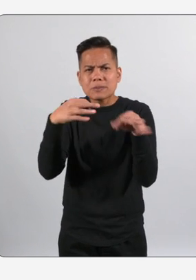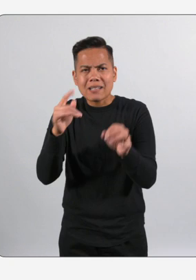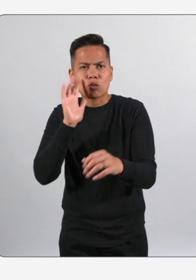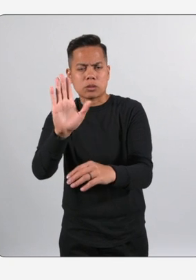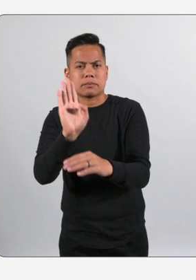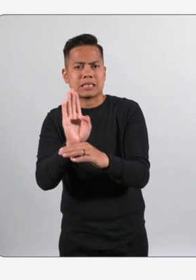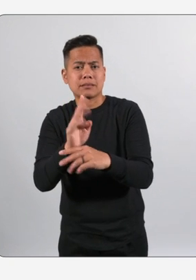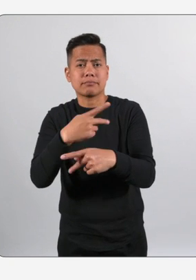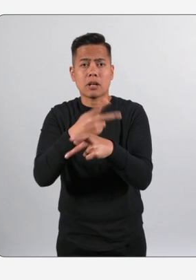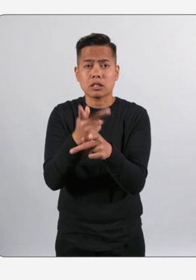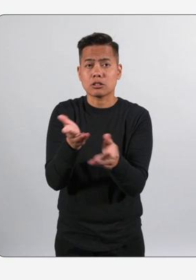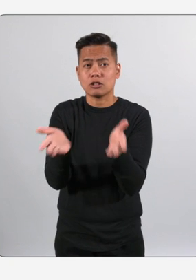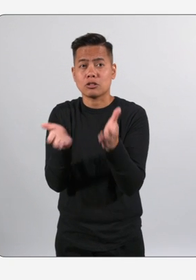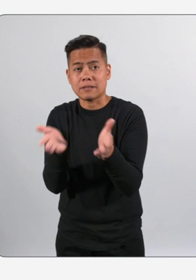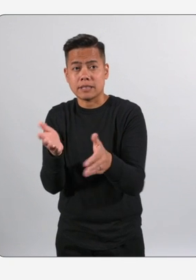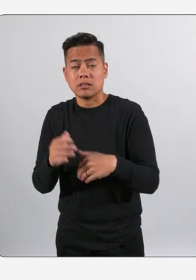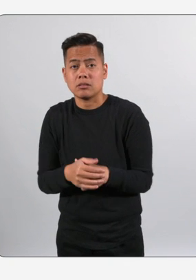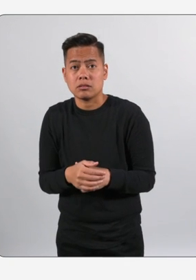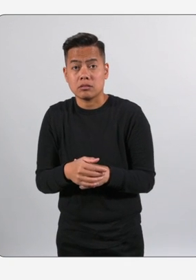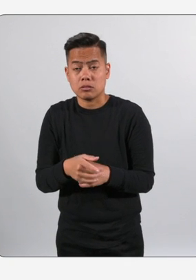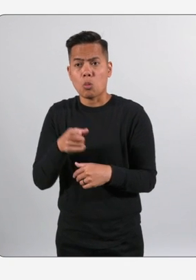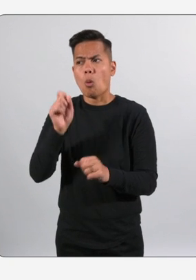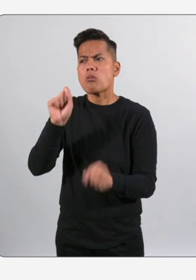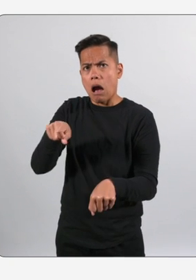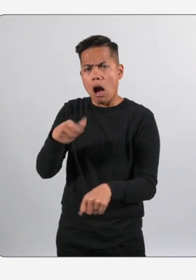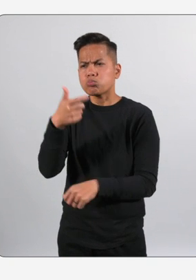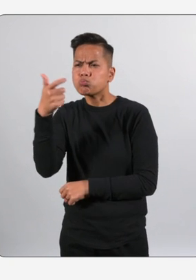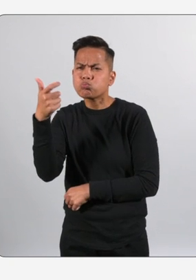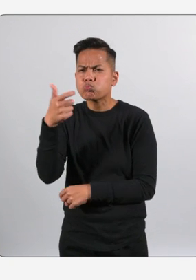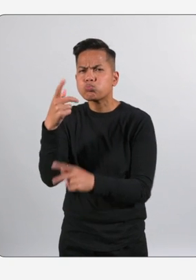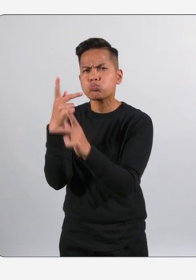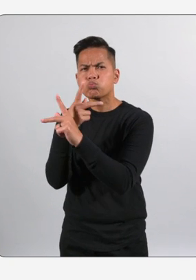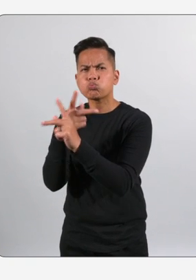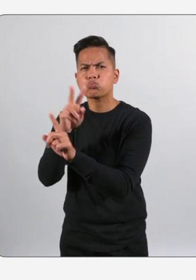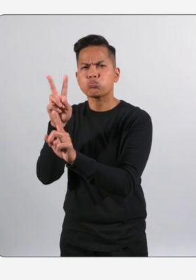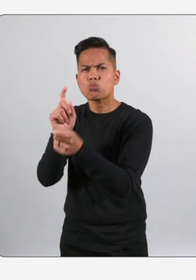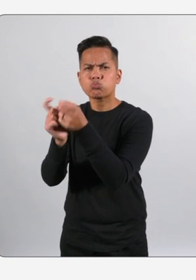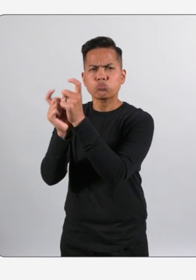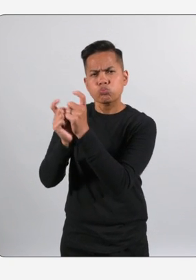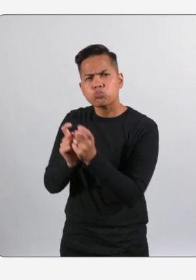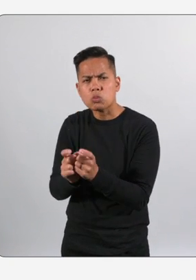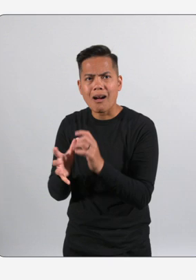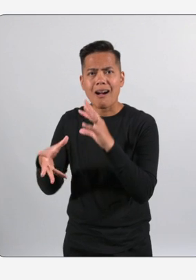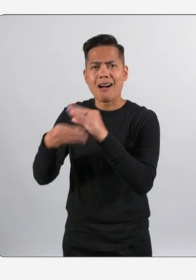You can review and edit the description if you want to add more detail, but this one looks good to me, so we can move